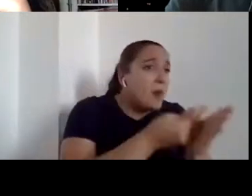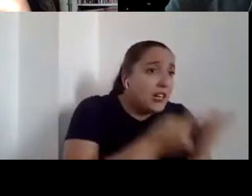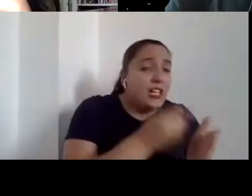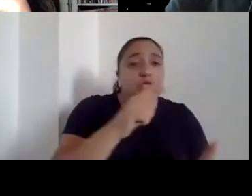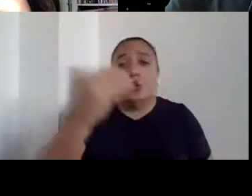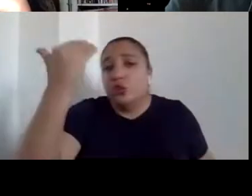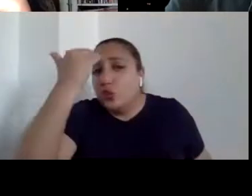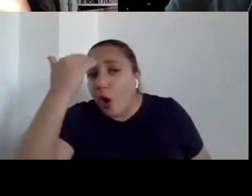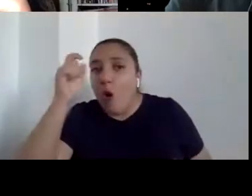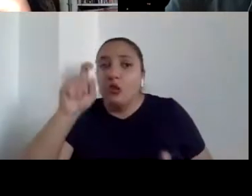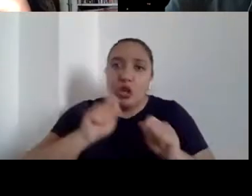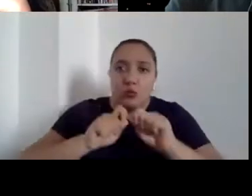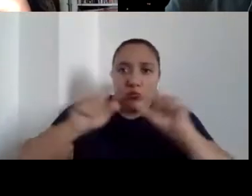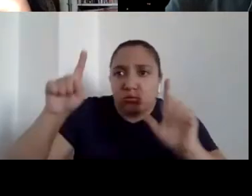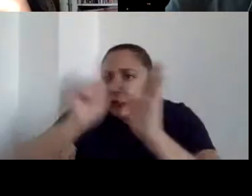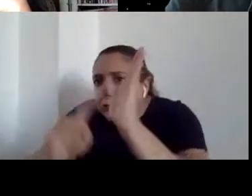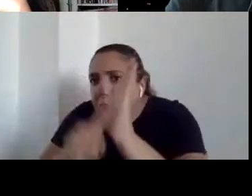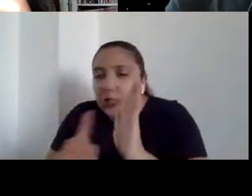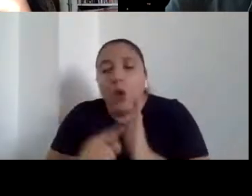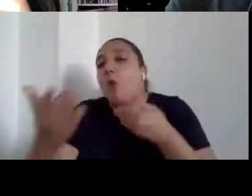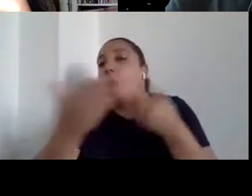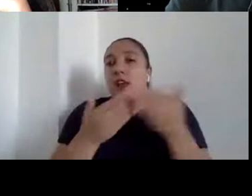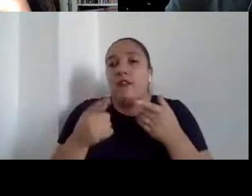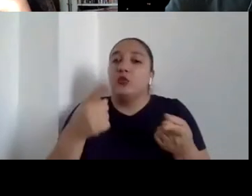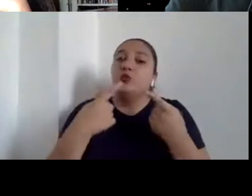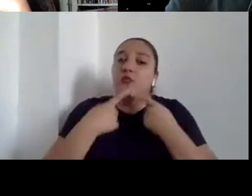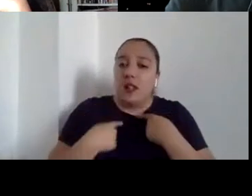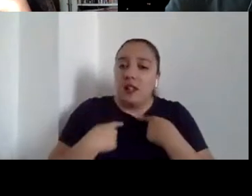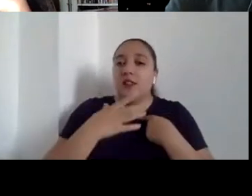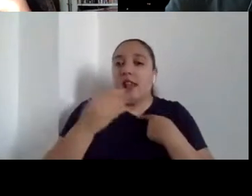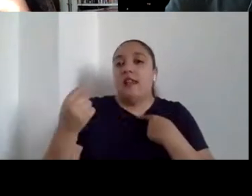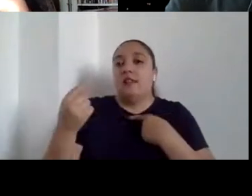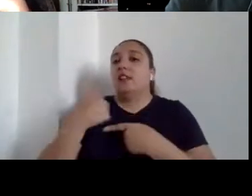out something and tell us what you want to do with that knowledge. Andre, please take